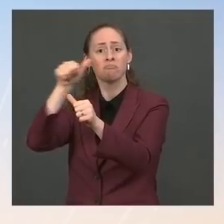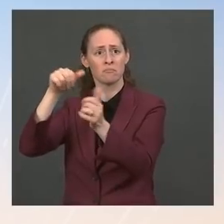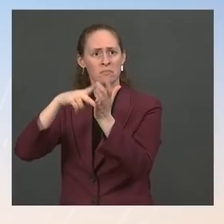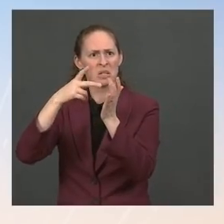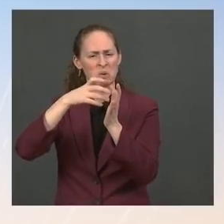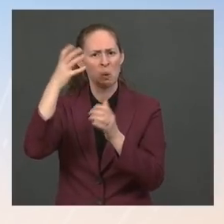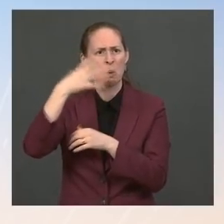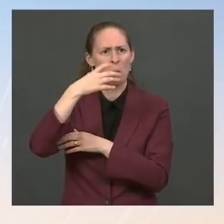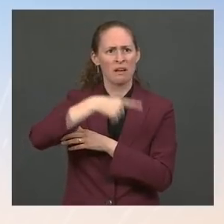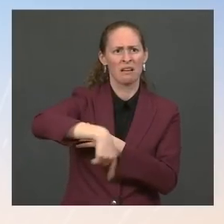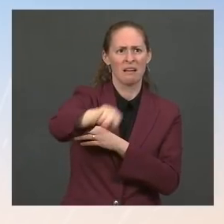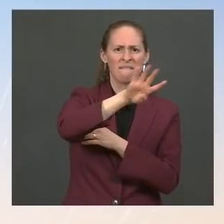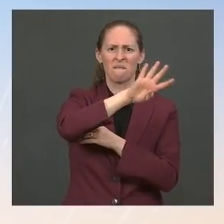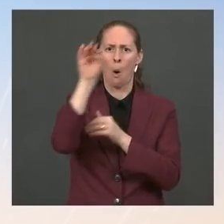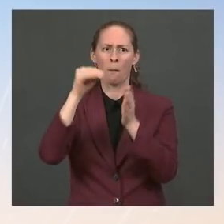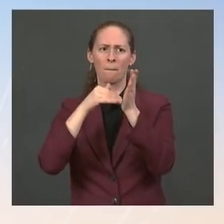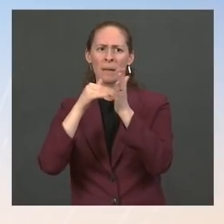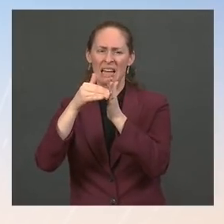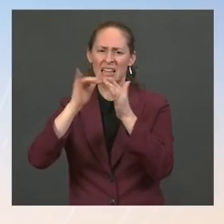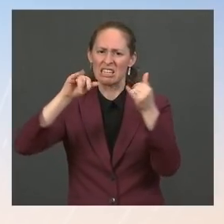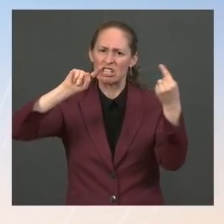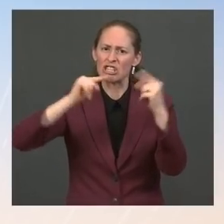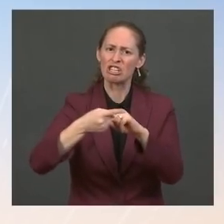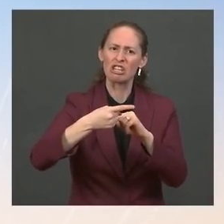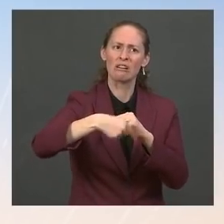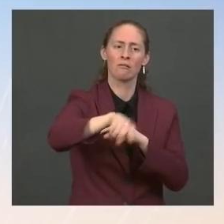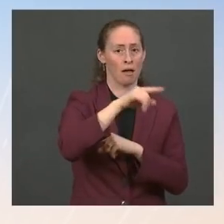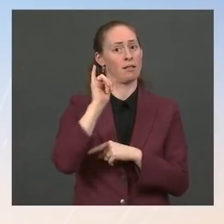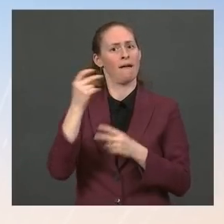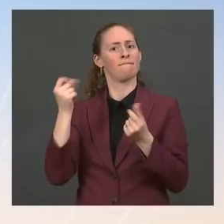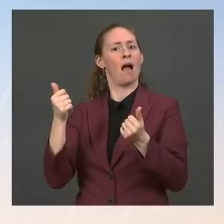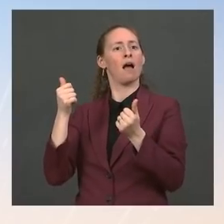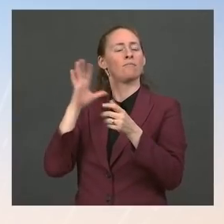I mentioned, before, investing in housing and building lower inc- --